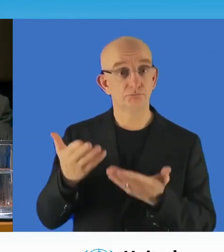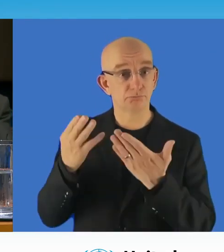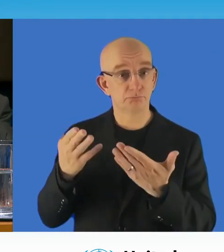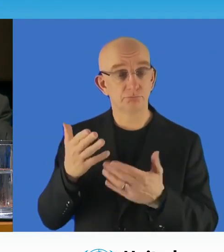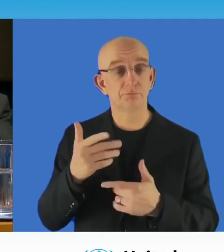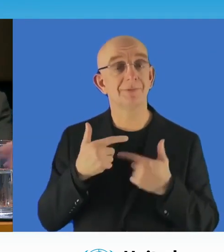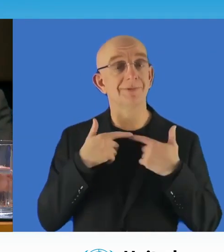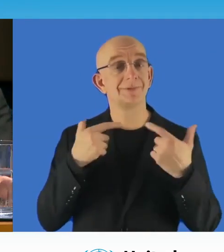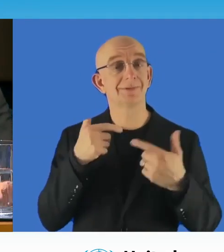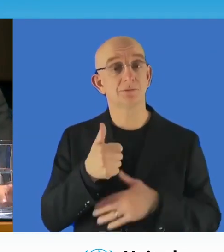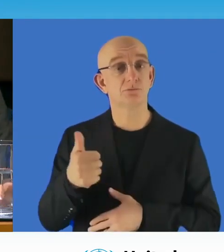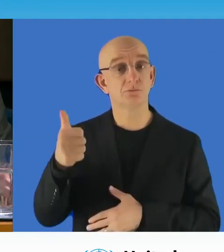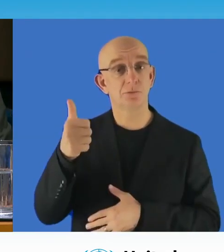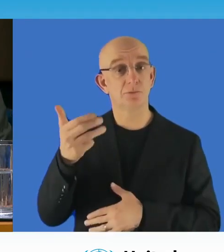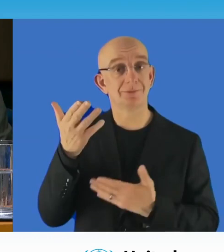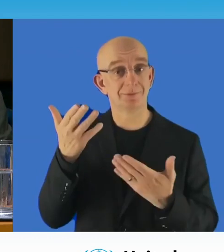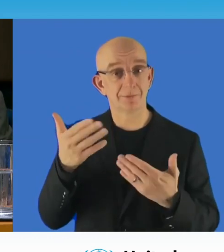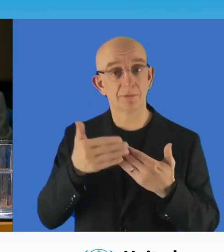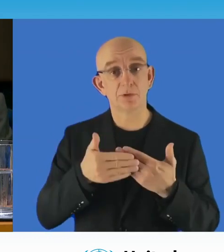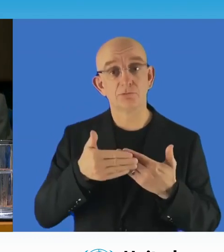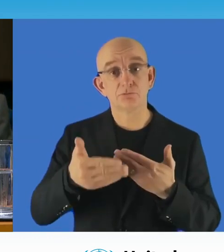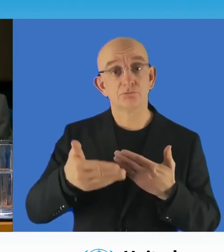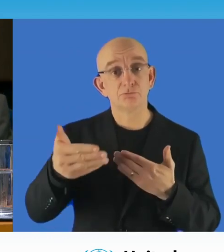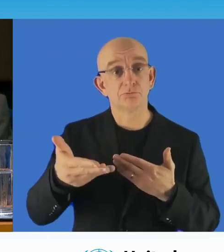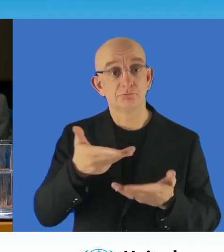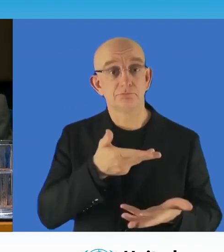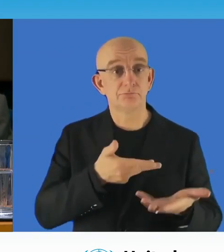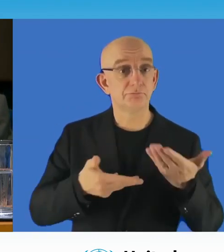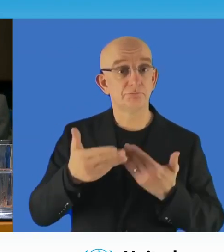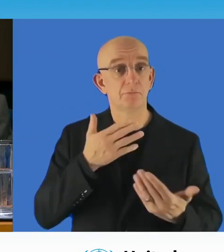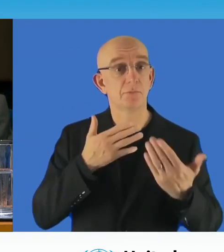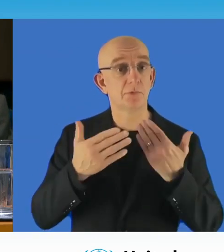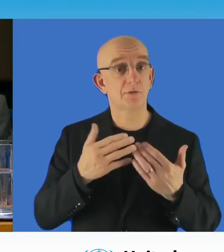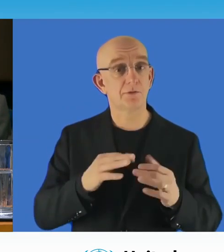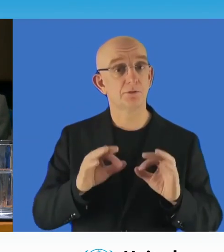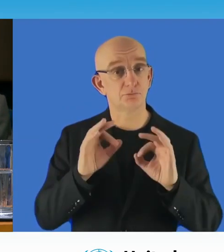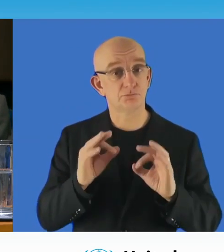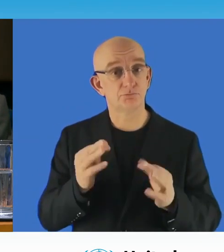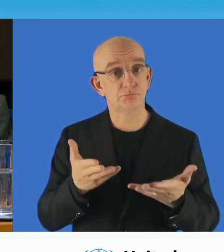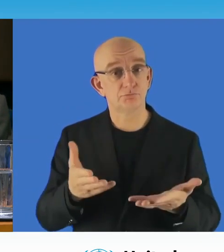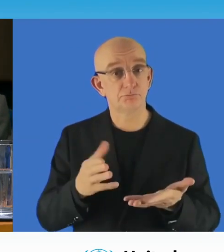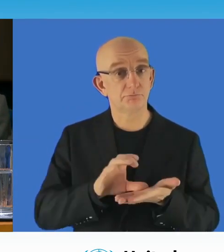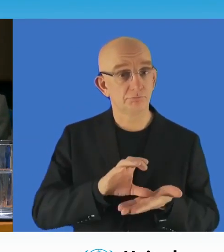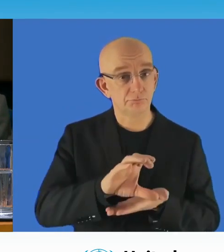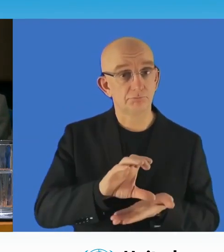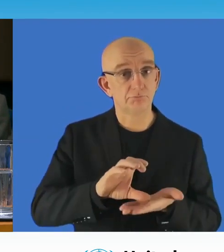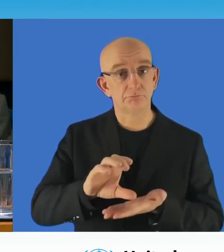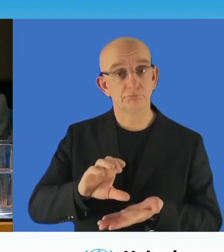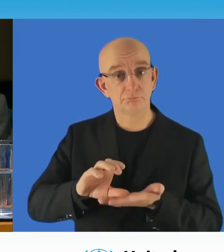adequate resources and support including for the accessibility of facilities and services